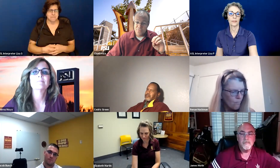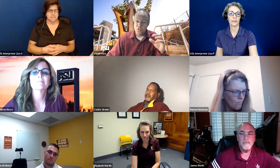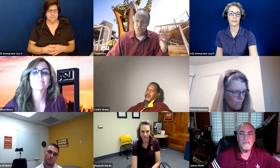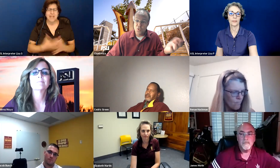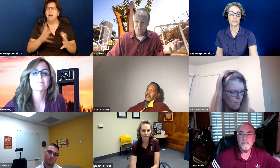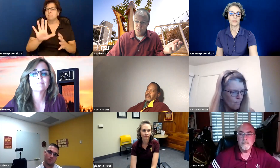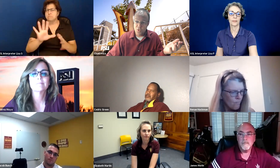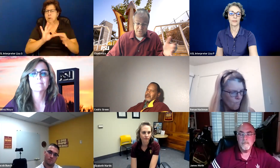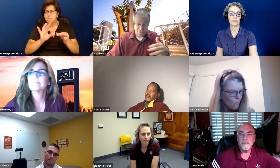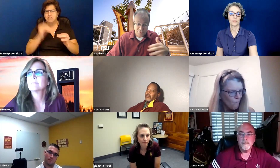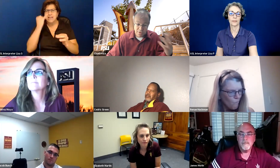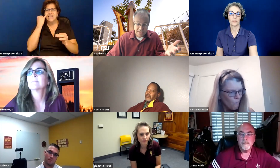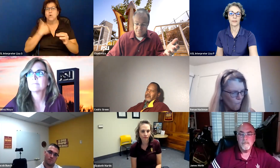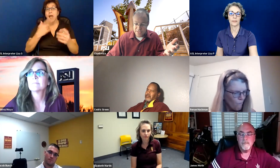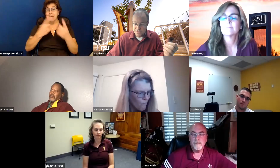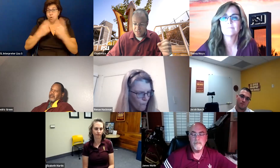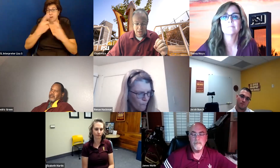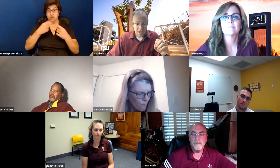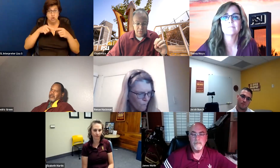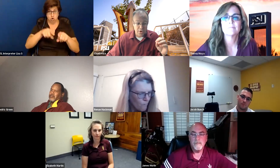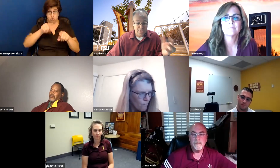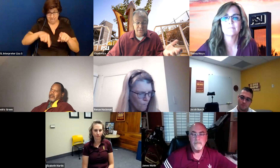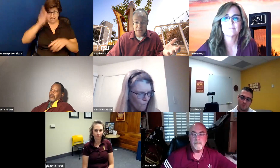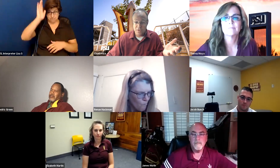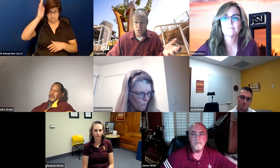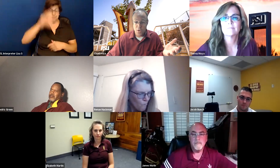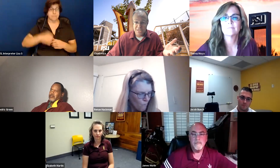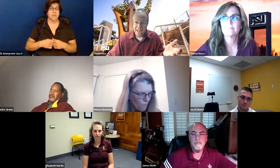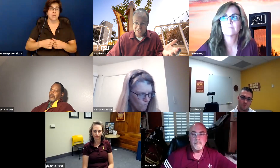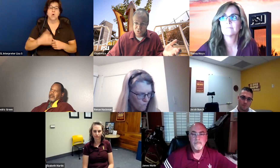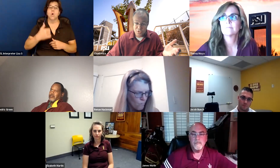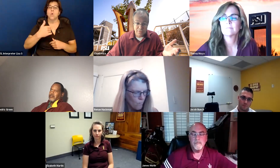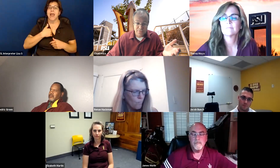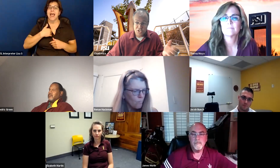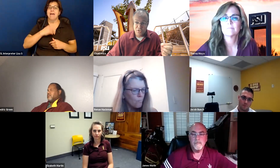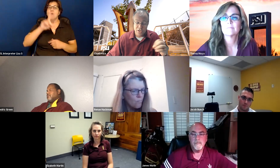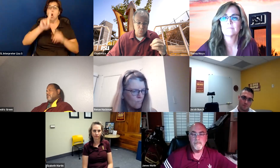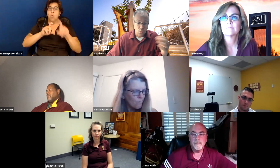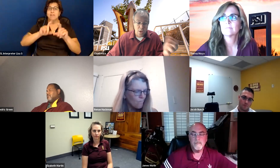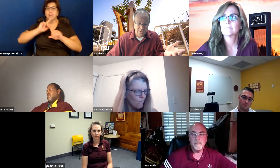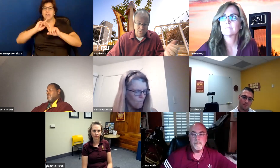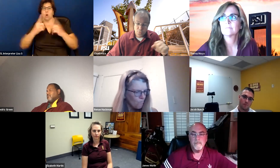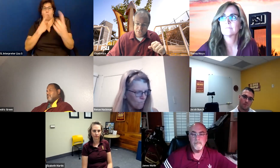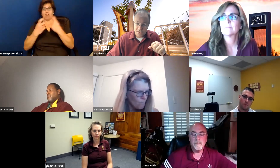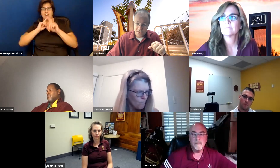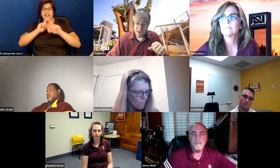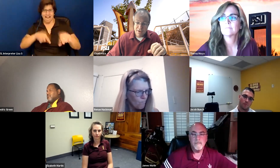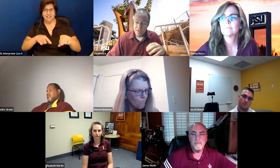If you do have questions throughout any of this, there is a question and answer feature that you're welcome to throw questions in there.